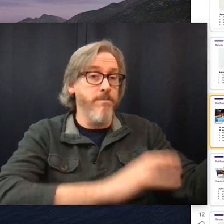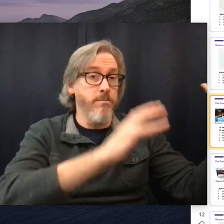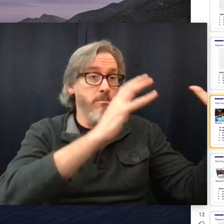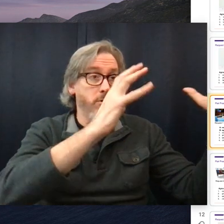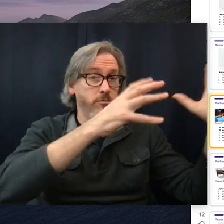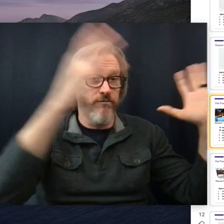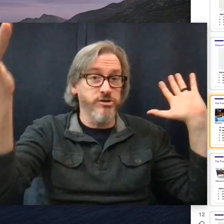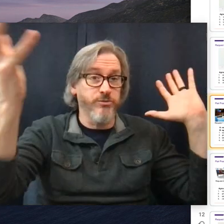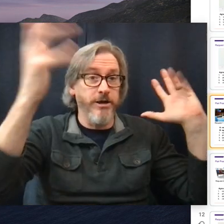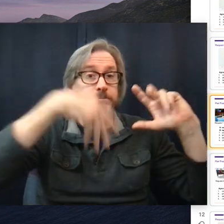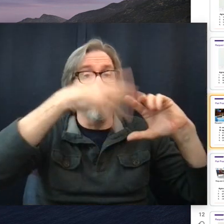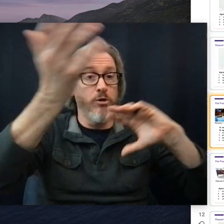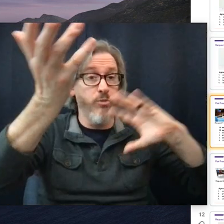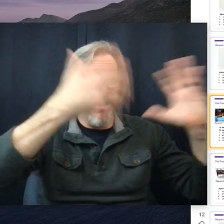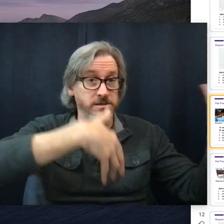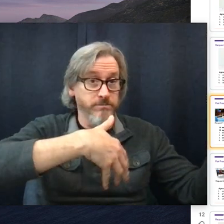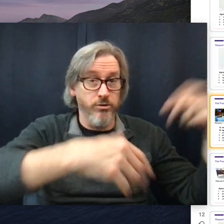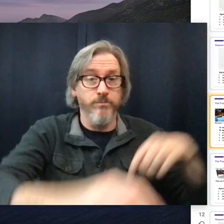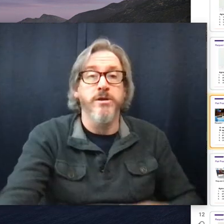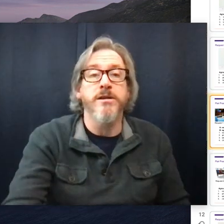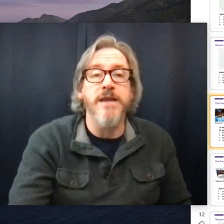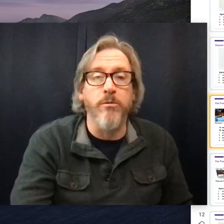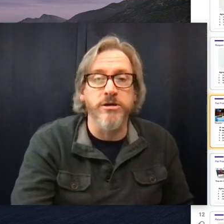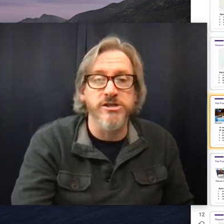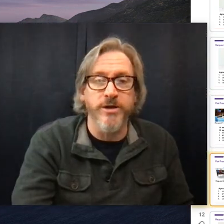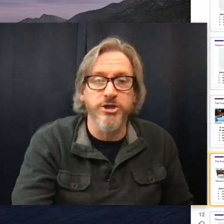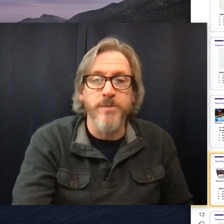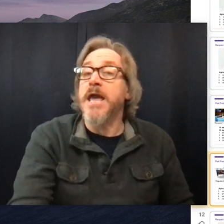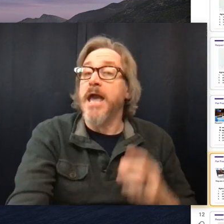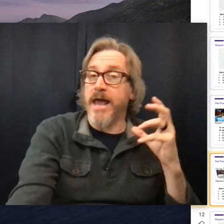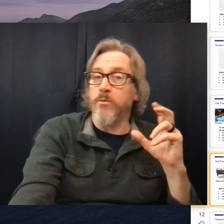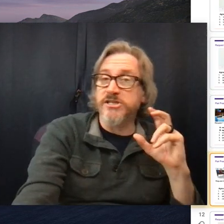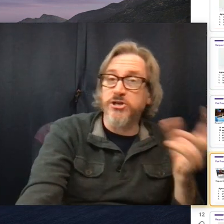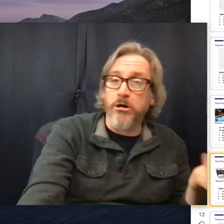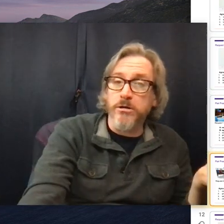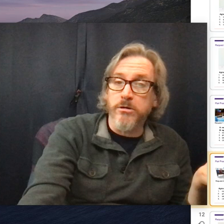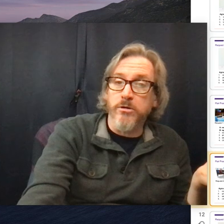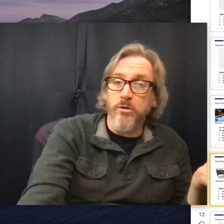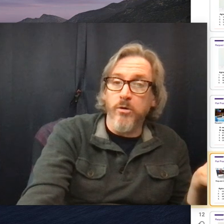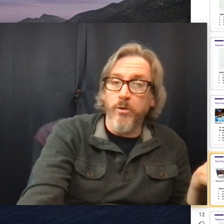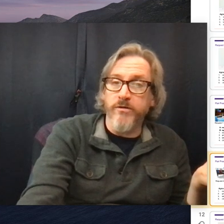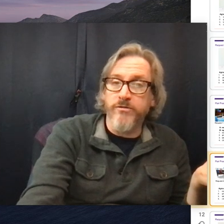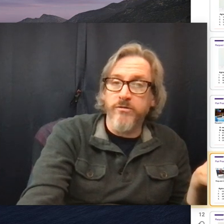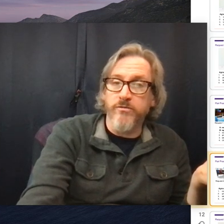them the first three both ways boom now we're going to switch and I want to start with the